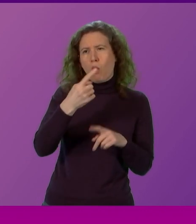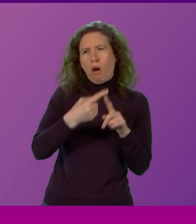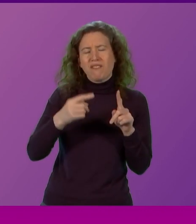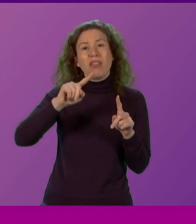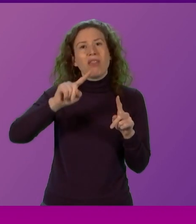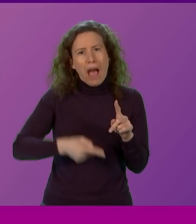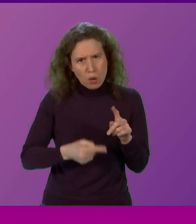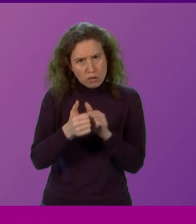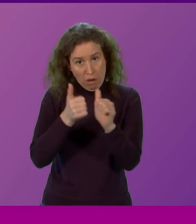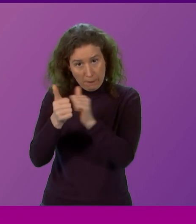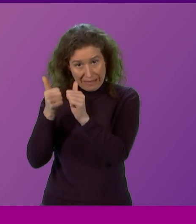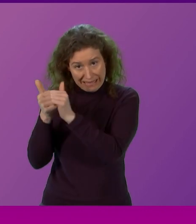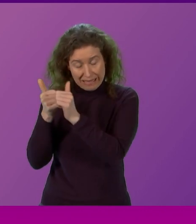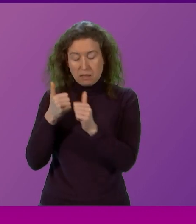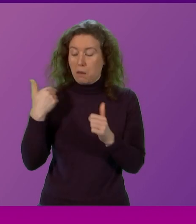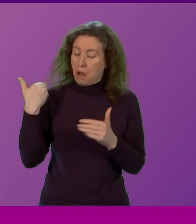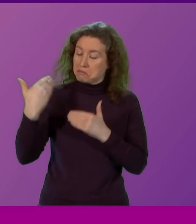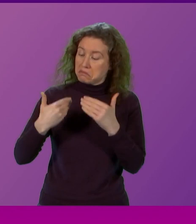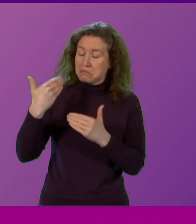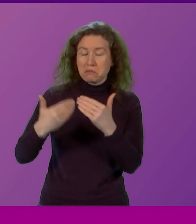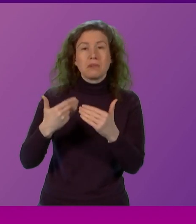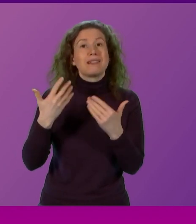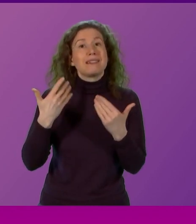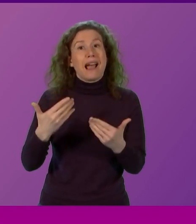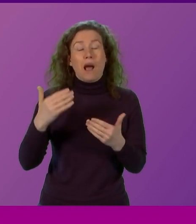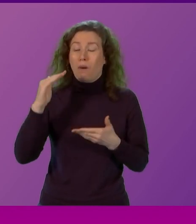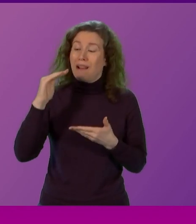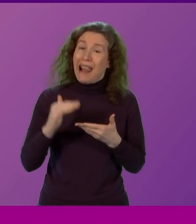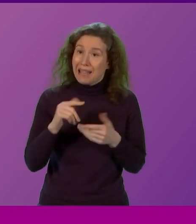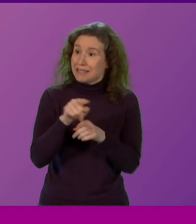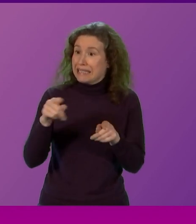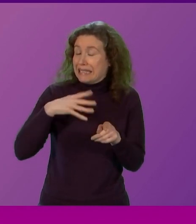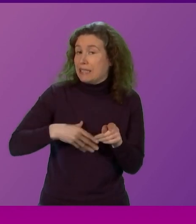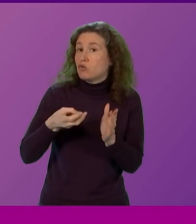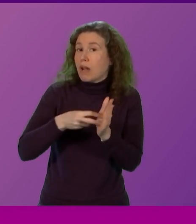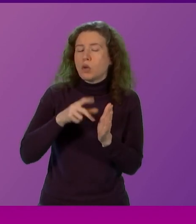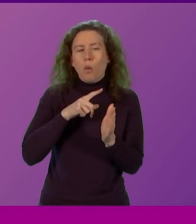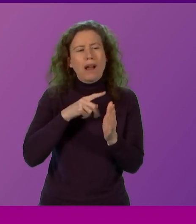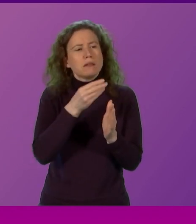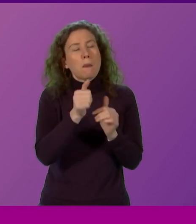Members, let us hear the First Minister. Thank you. However, significantly fewer than that will have to register because, once groups of companies